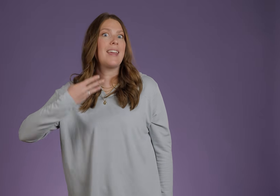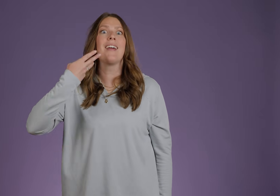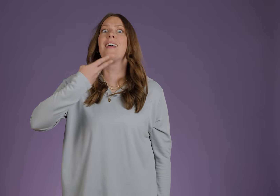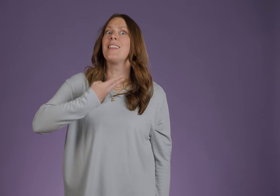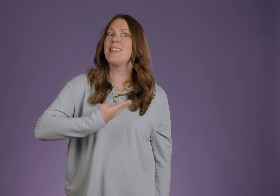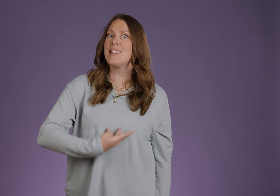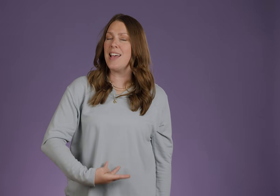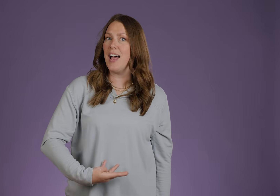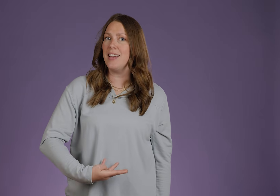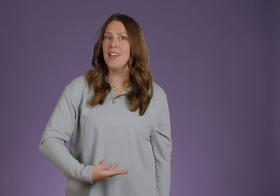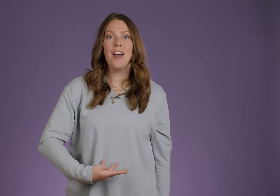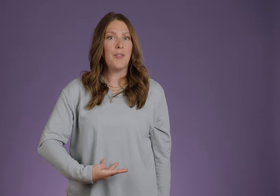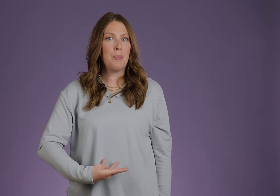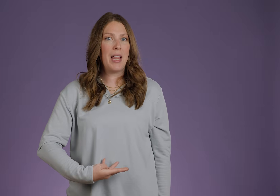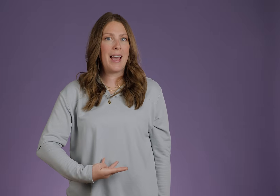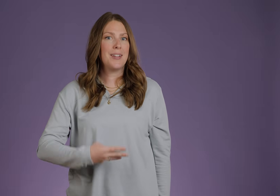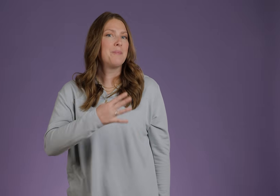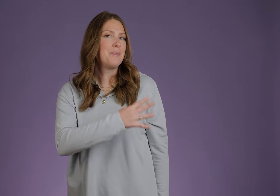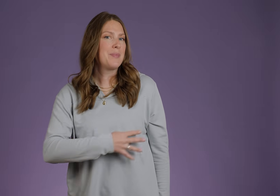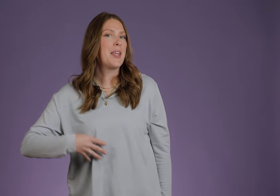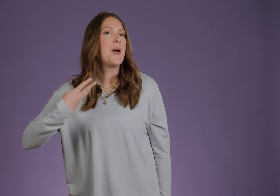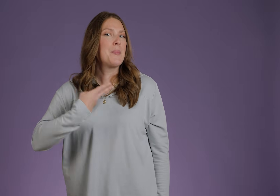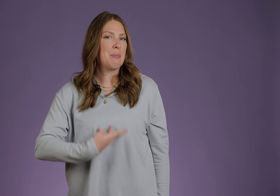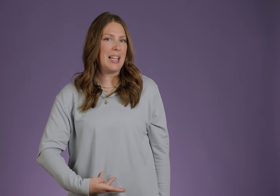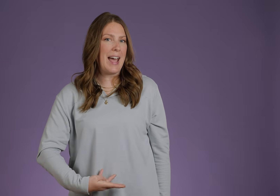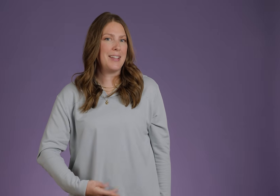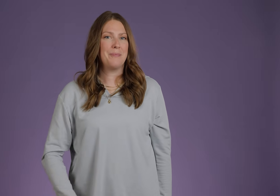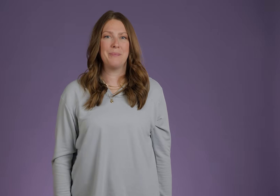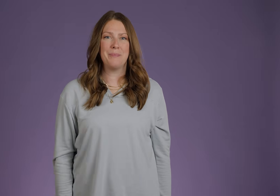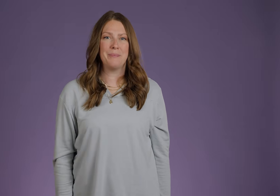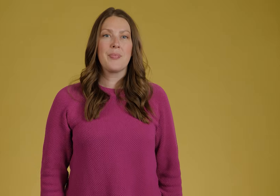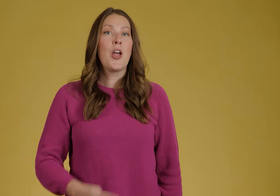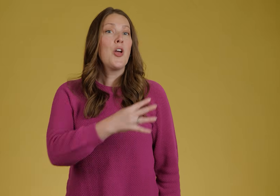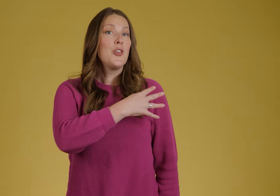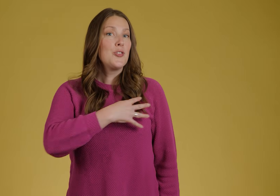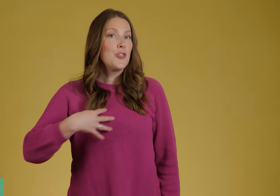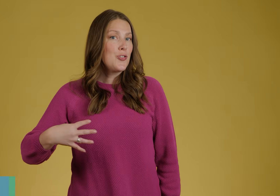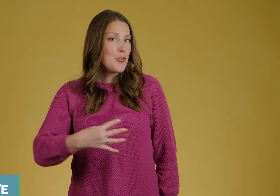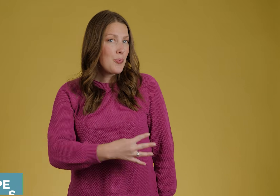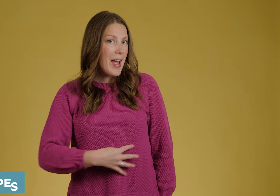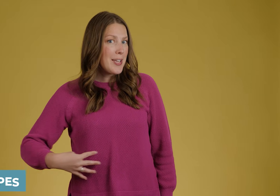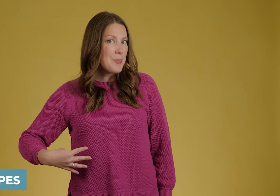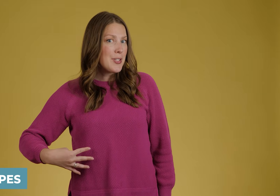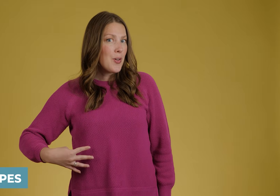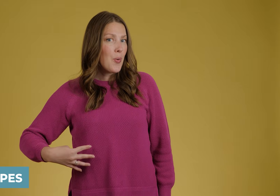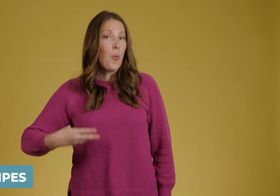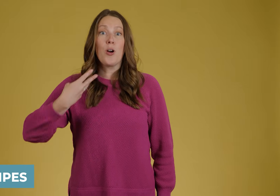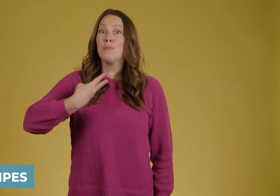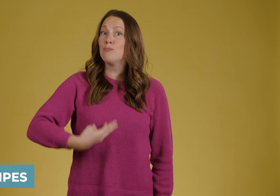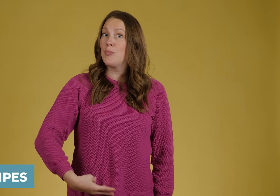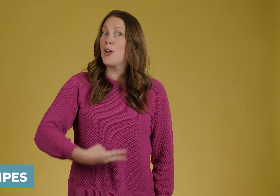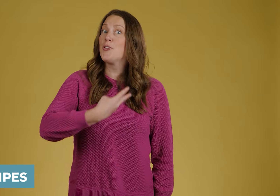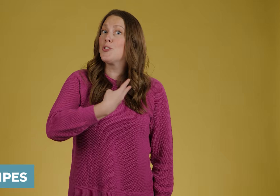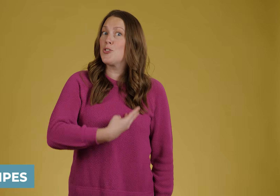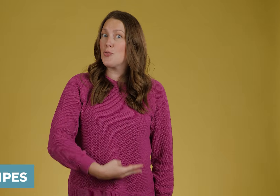the design of the plaid. Plaid. Stripes or stripes.